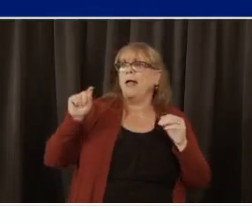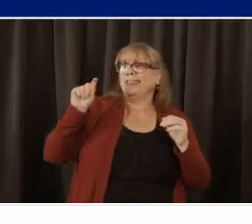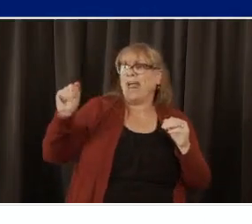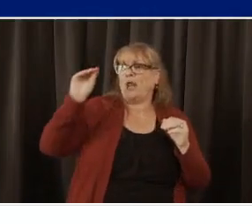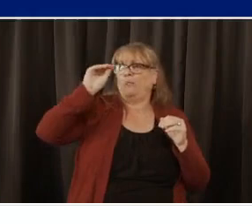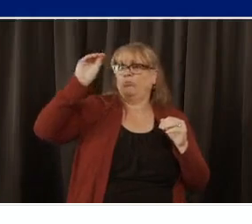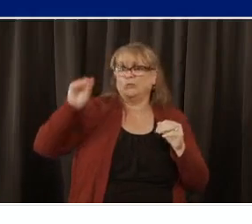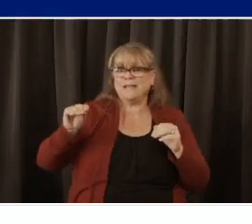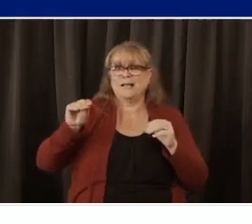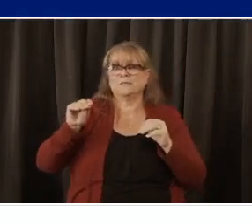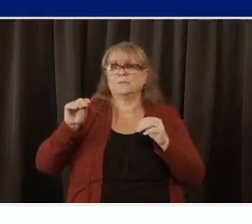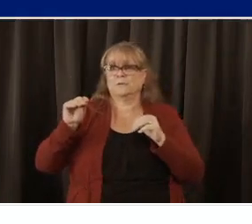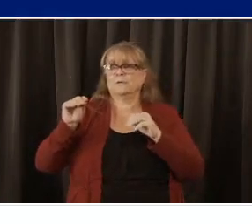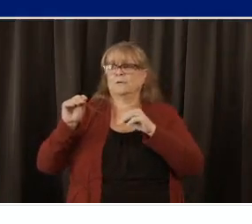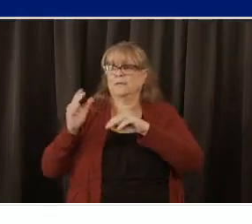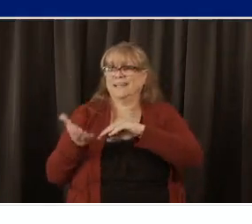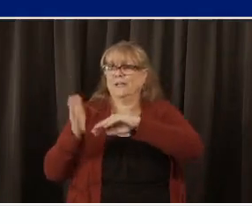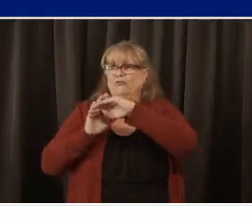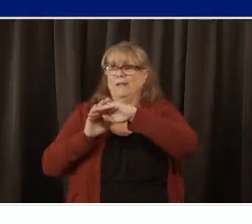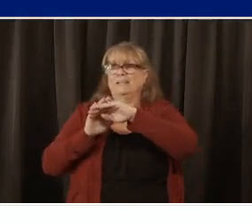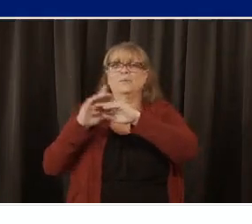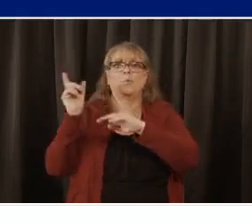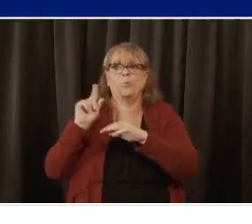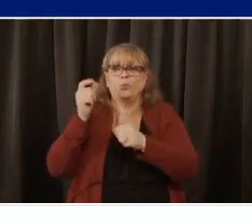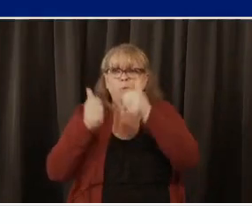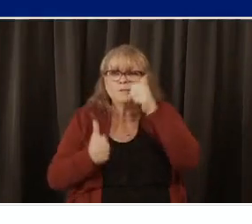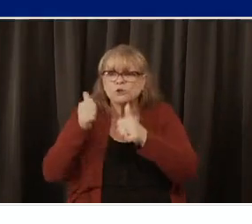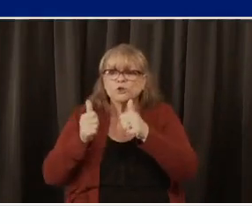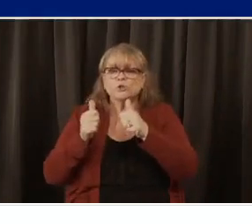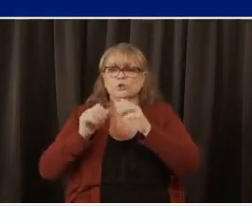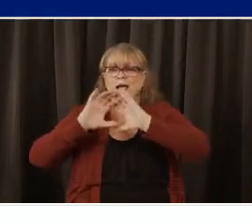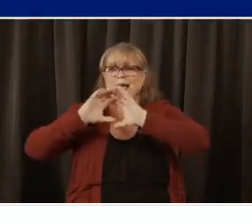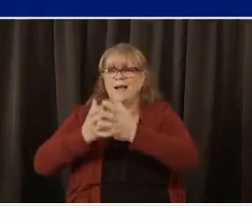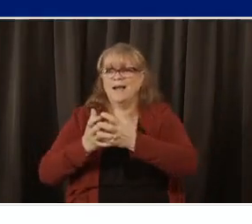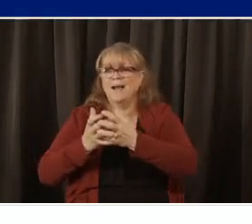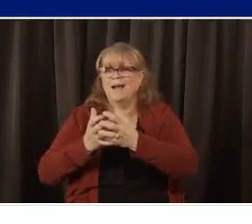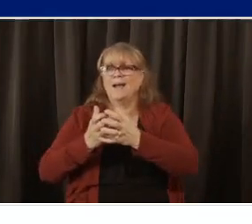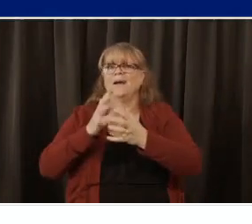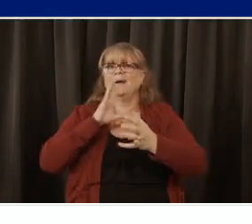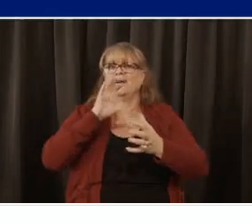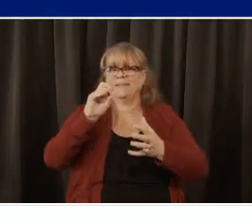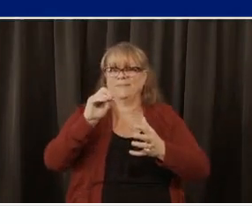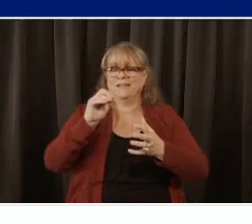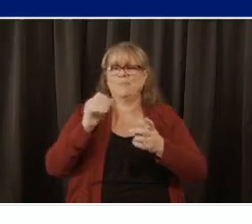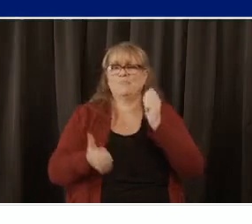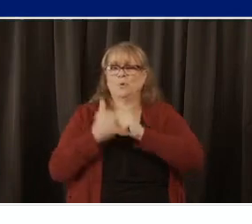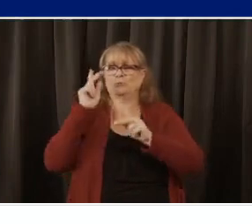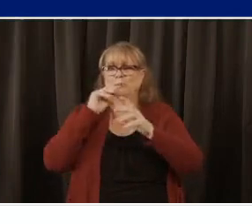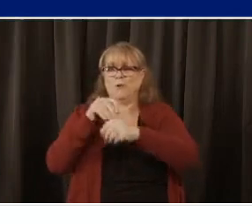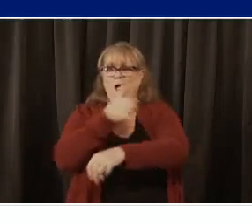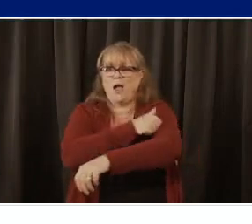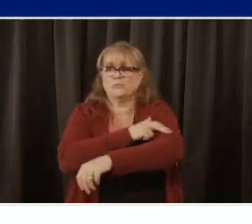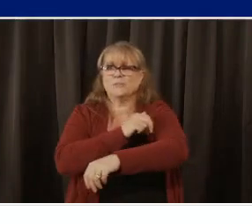Next slide. So we reproduced this analysis here in Colorado. With our data, and in Colorado, the risk of